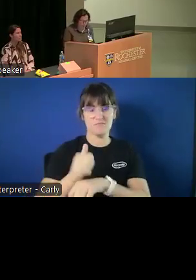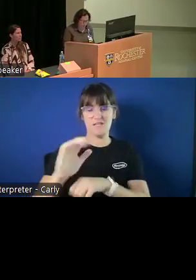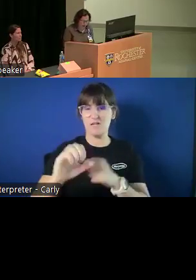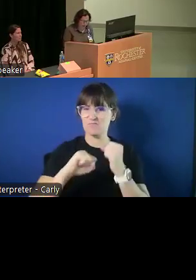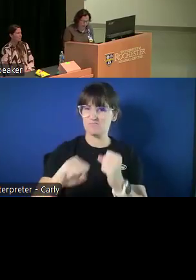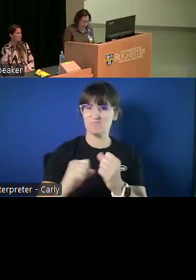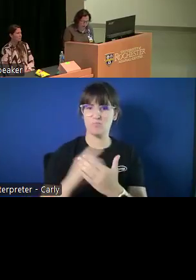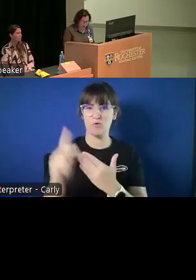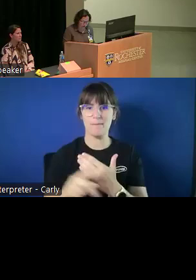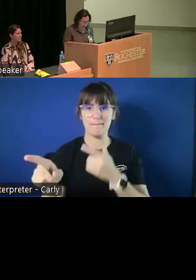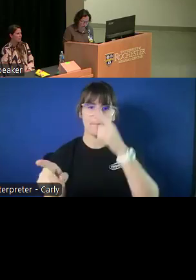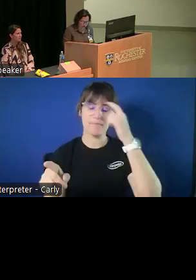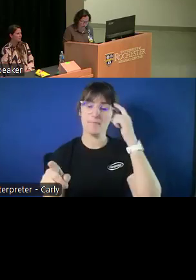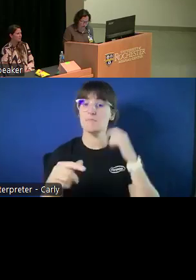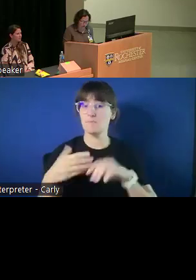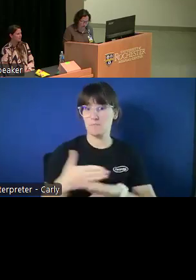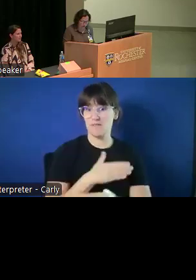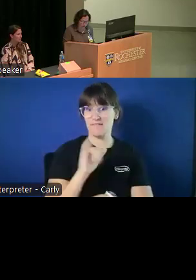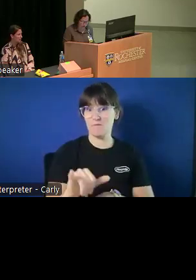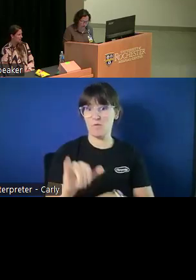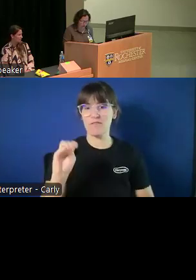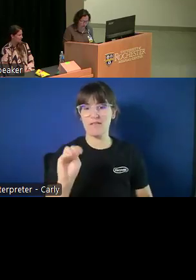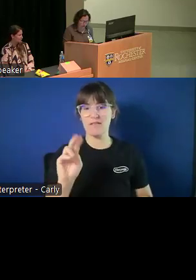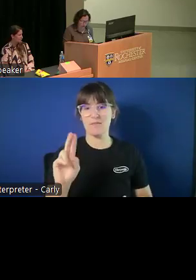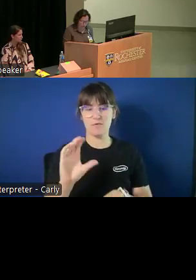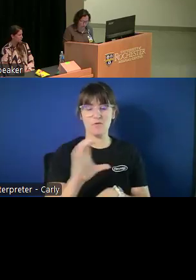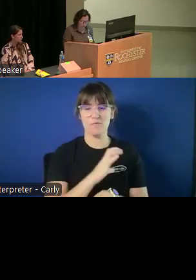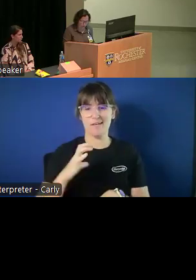before that he was assistant director of the MU counseling center and of mental health services